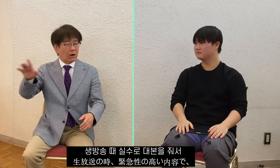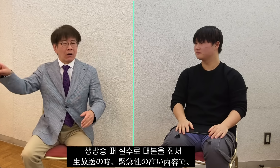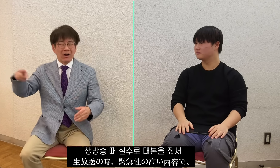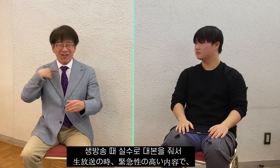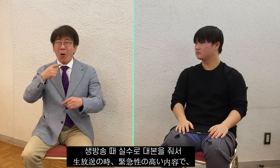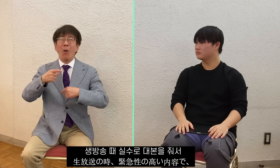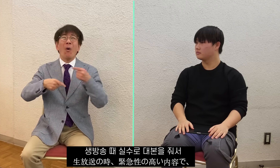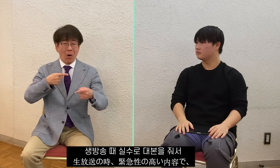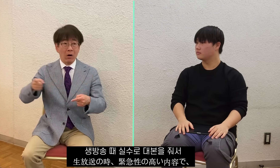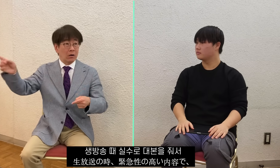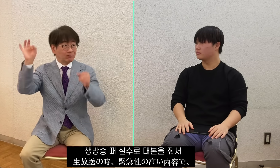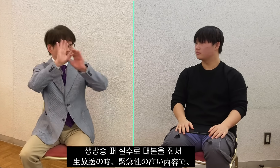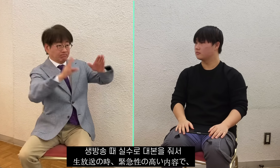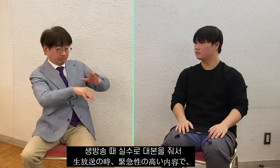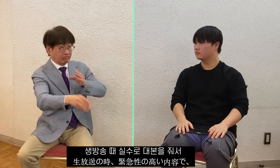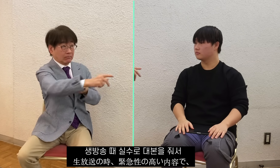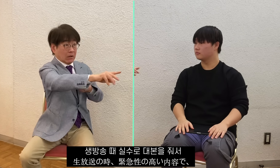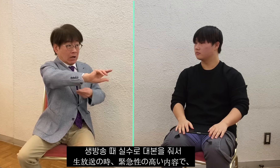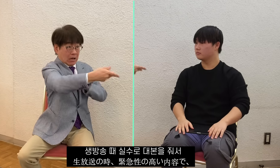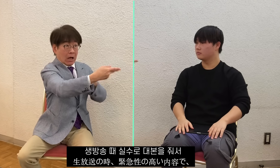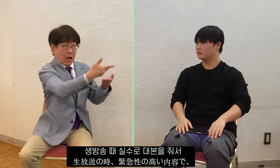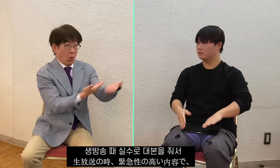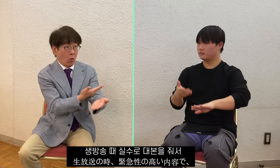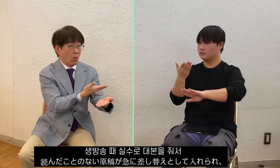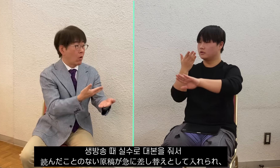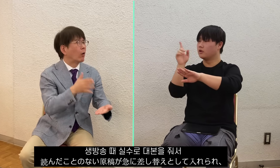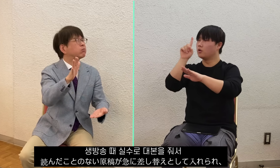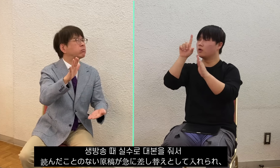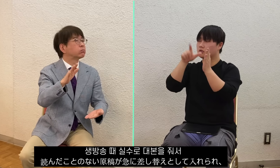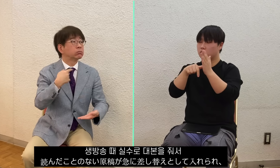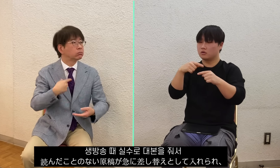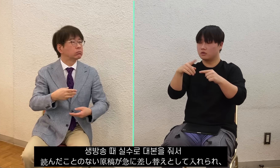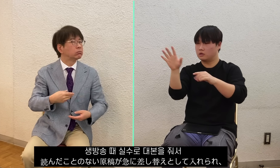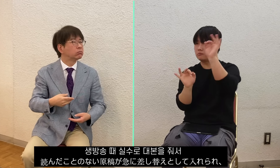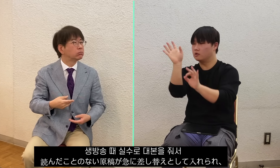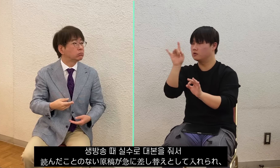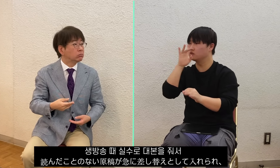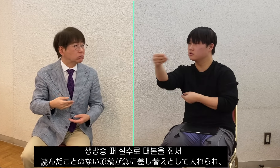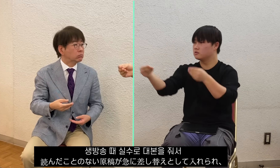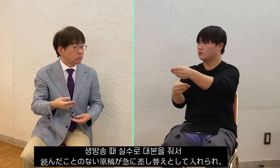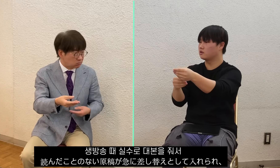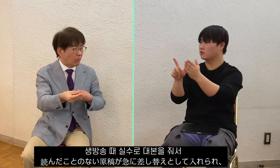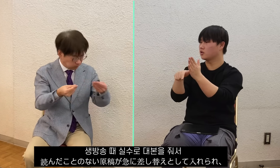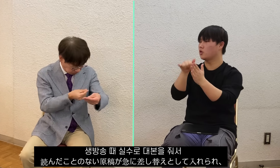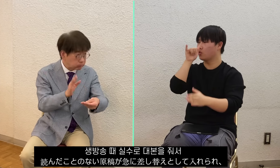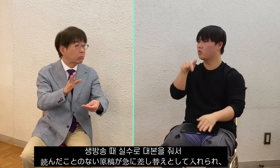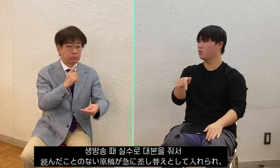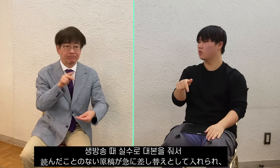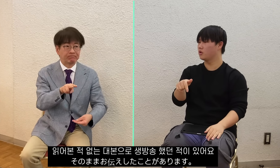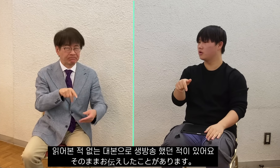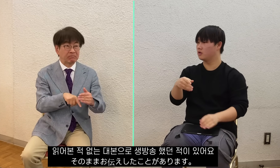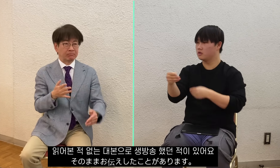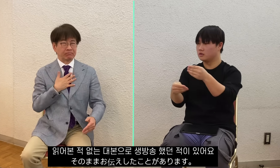There was a time when I accidentally gave a script during a live broadcast,